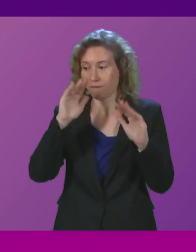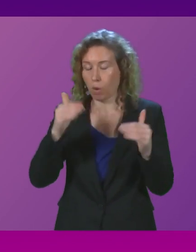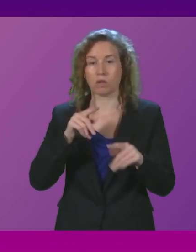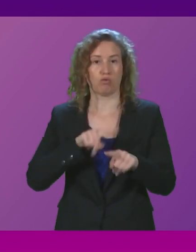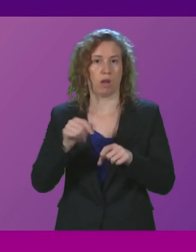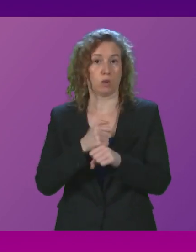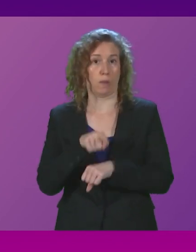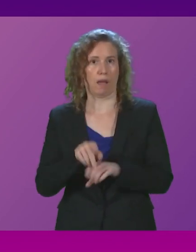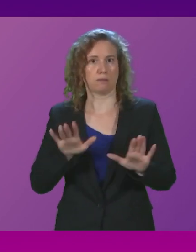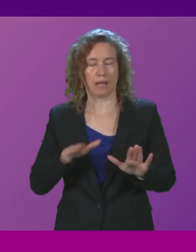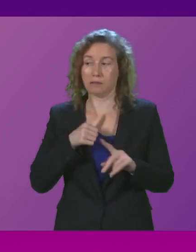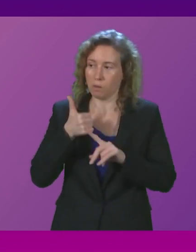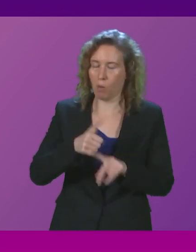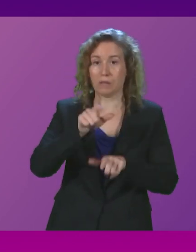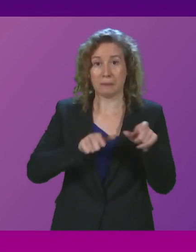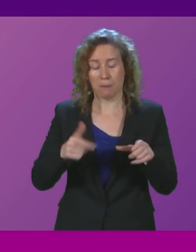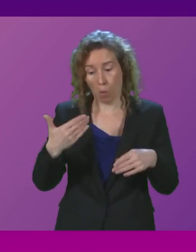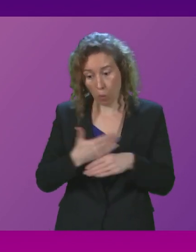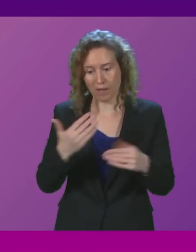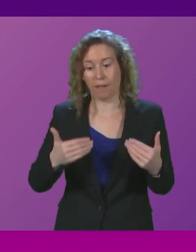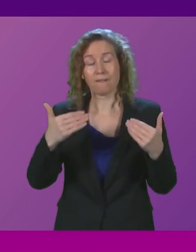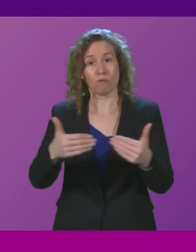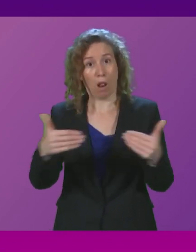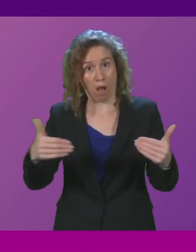on supporting those working at the front line of the health service, as they support patients